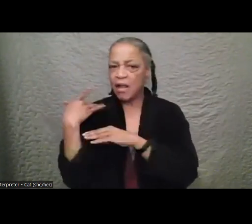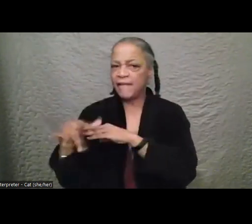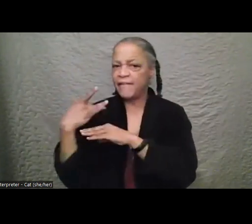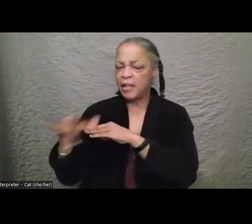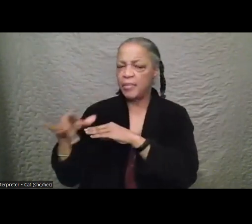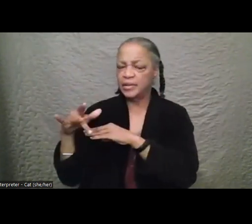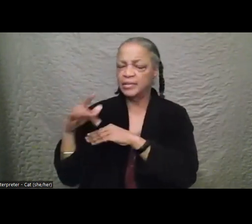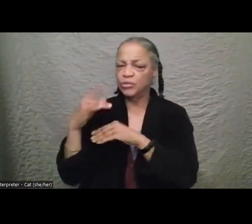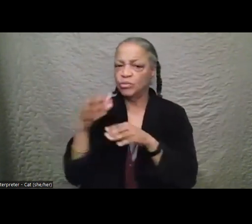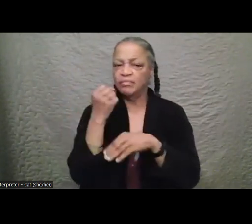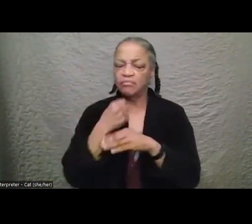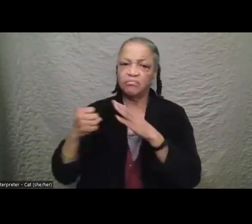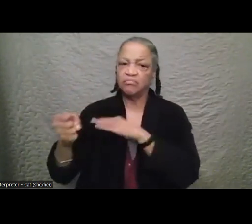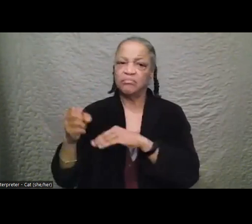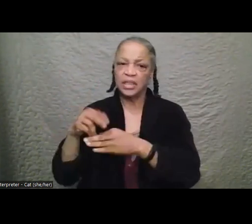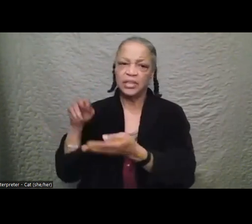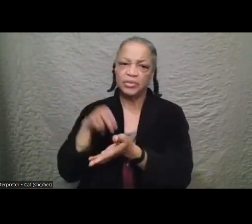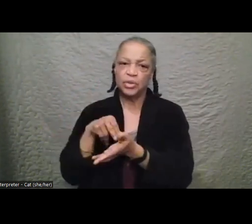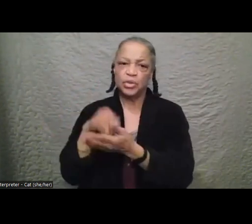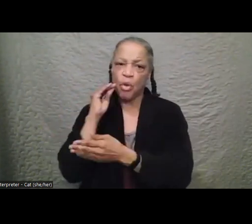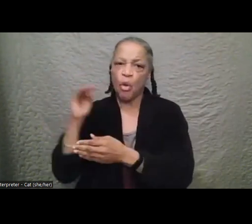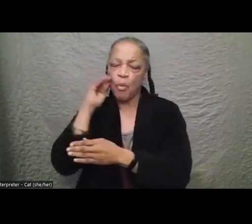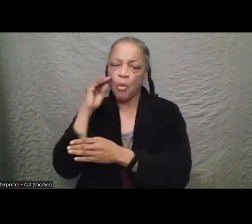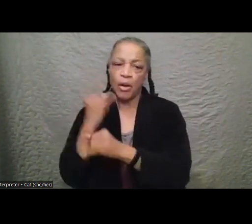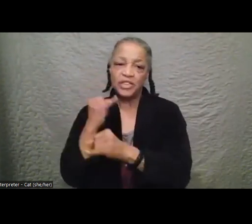when they are in an institutional setting.